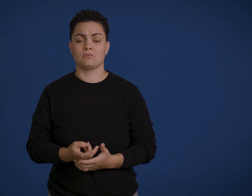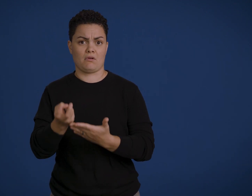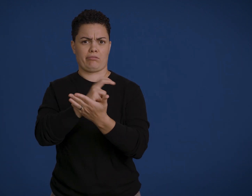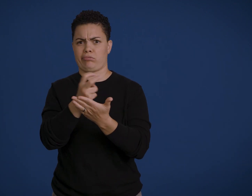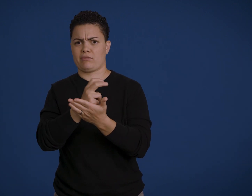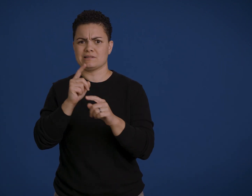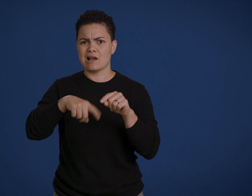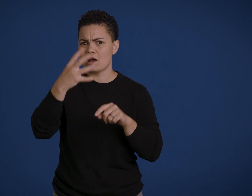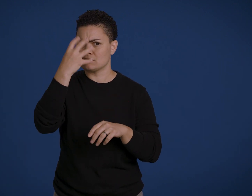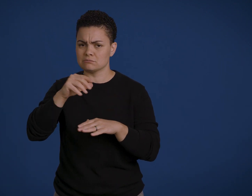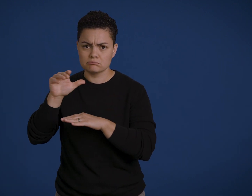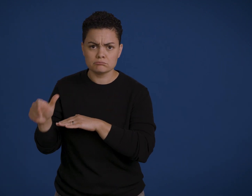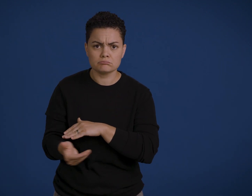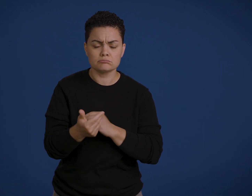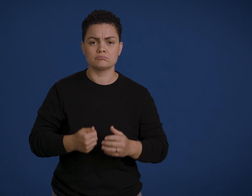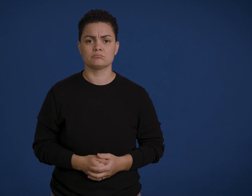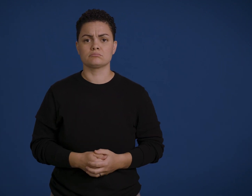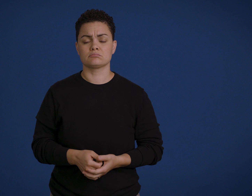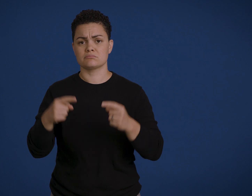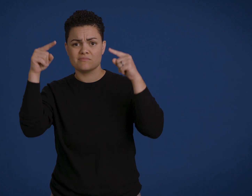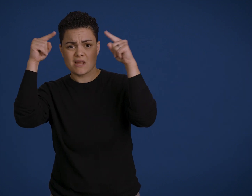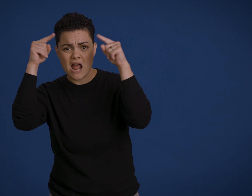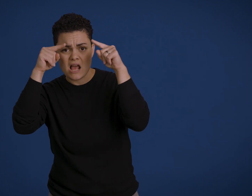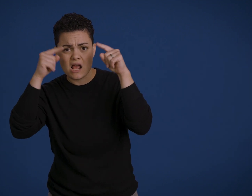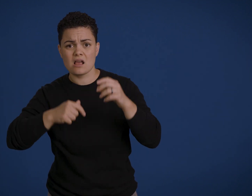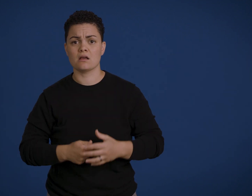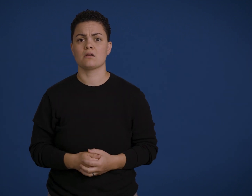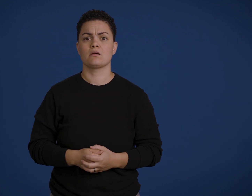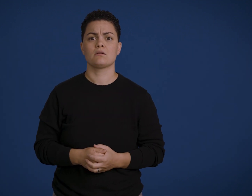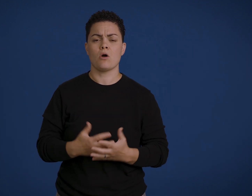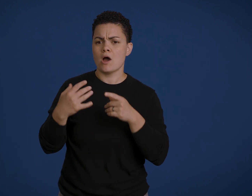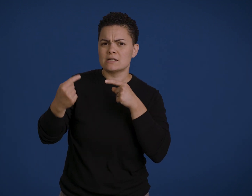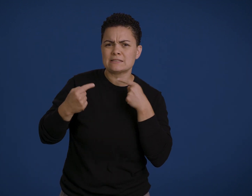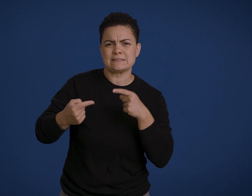insomnia, headaches,